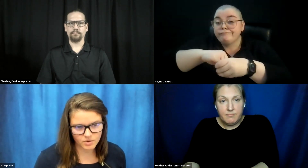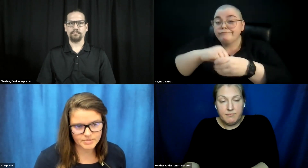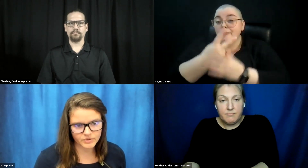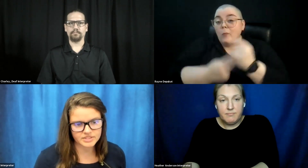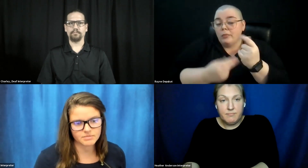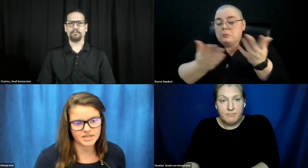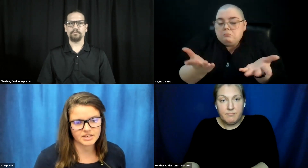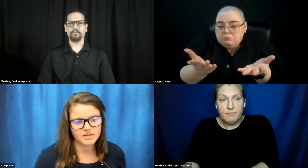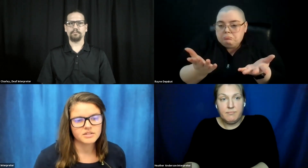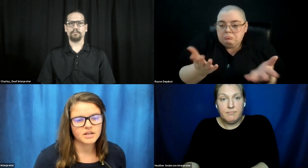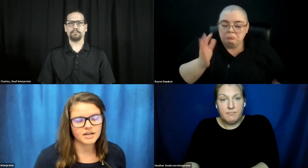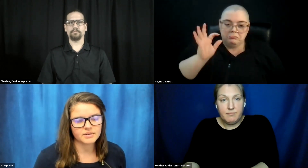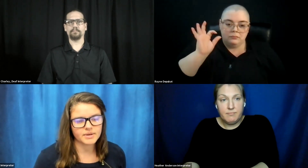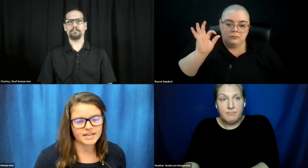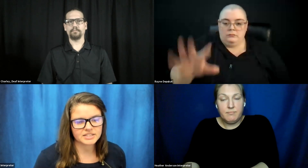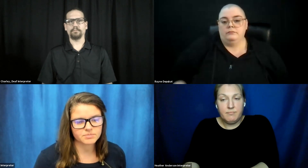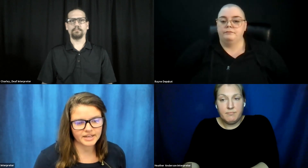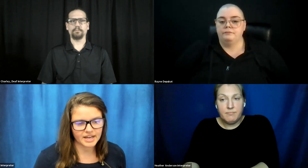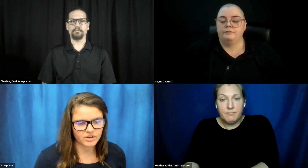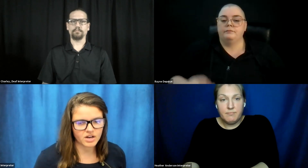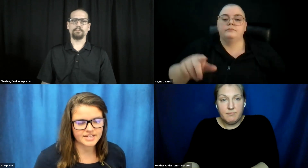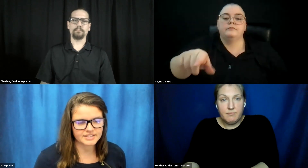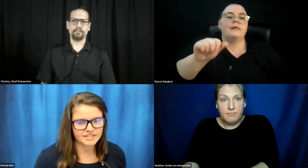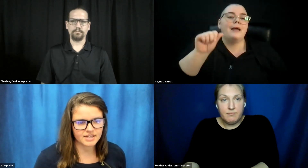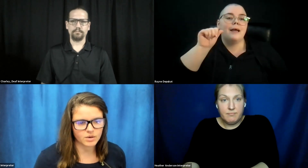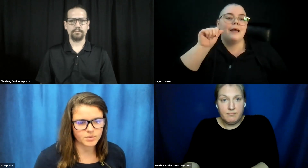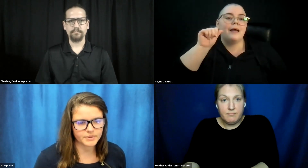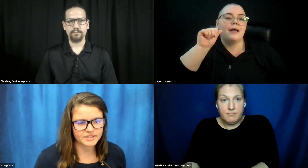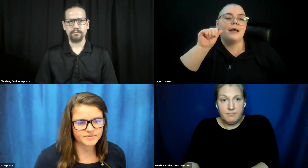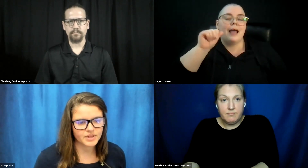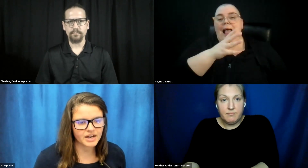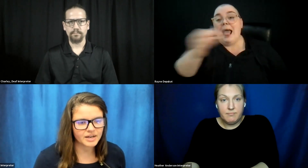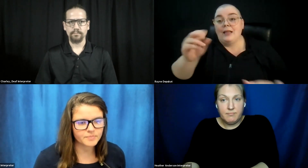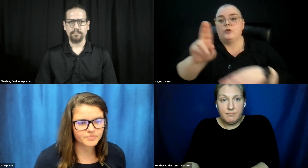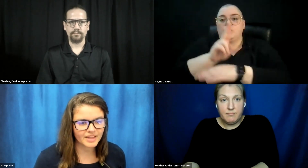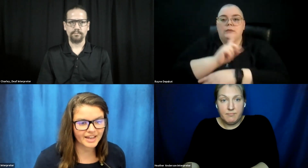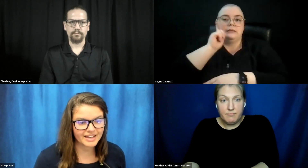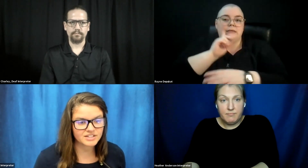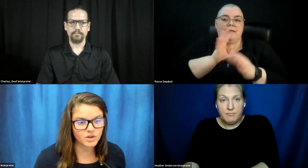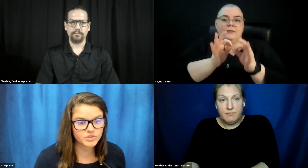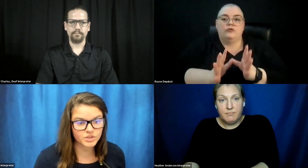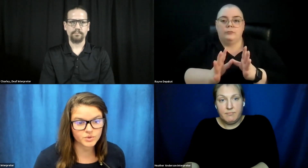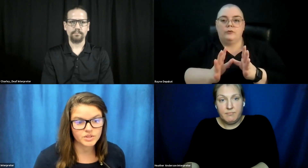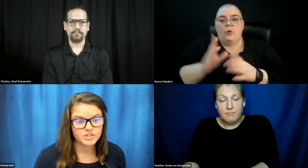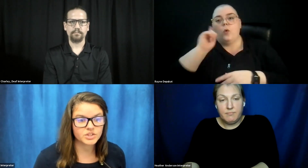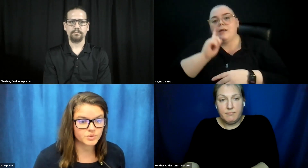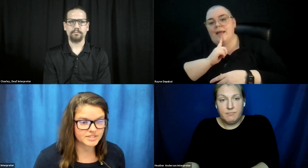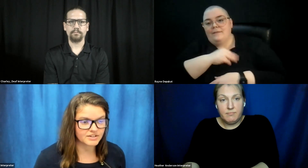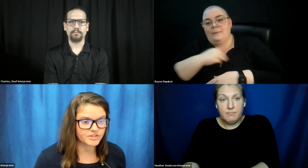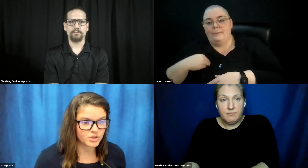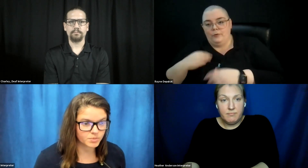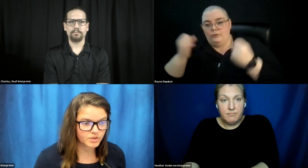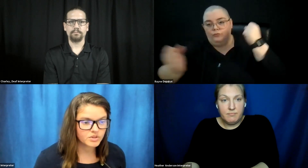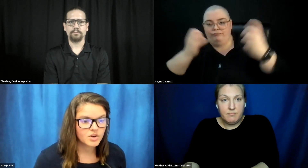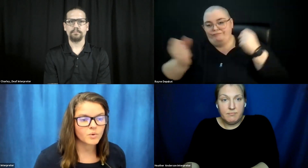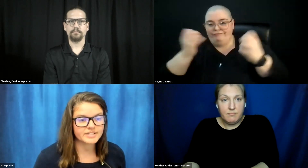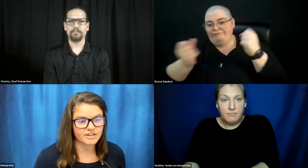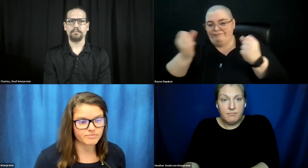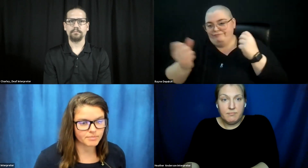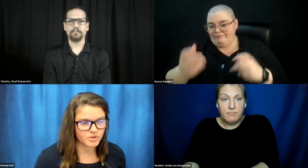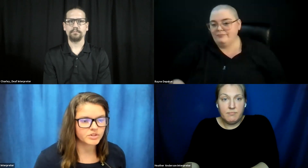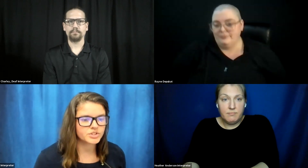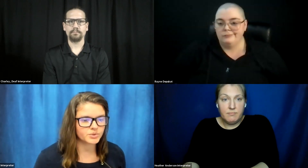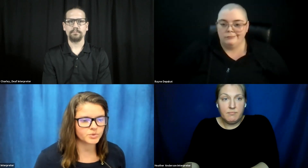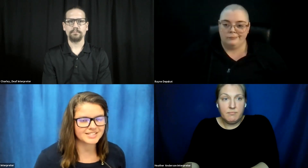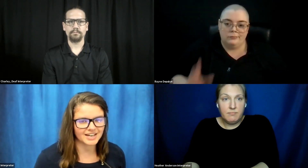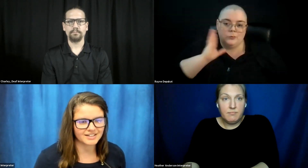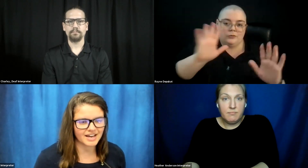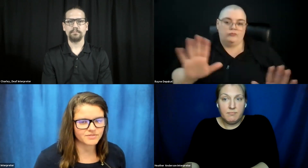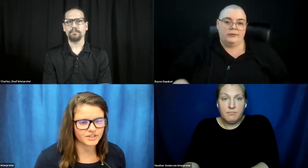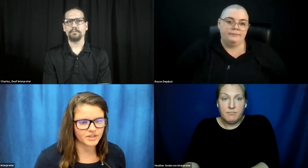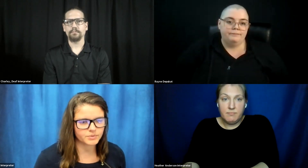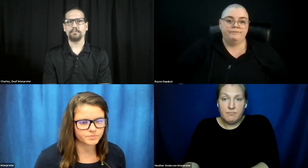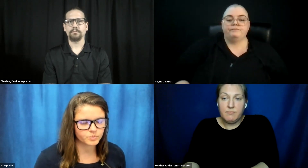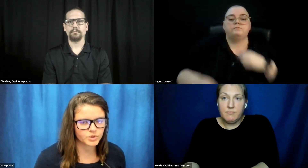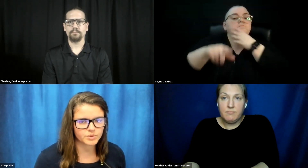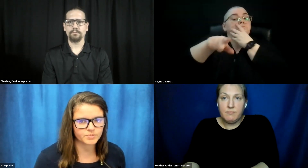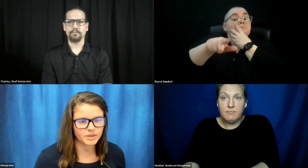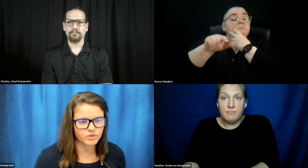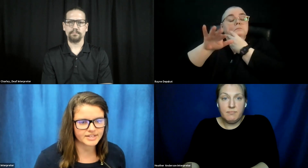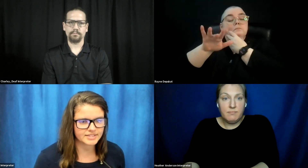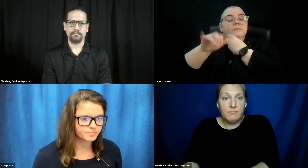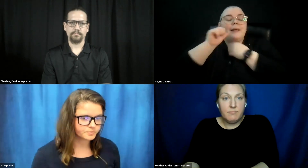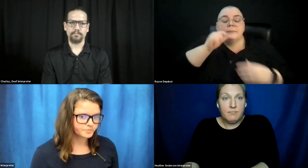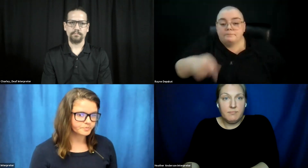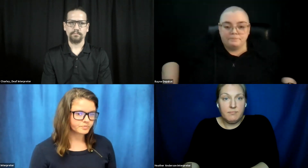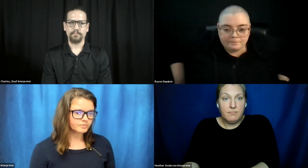a video about this committee and explaining how to contact us in our purpose, and also to use the deaf interpreter or a deaf member to sign that video would be great.